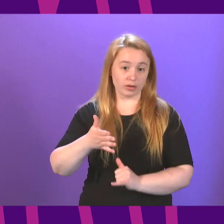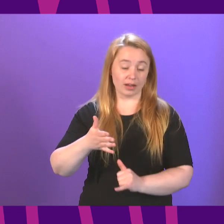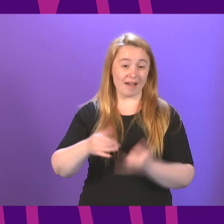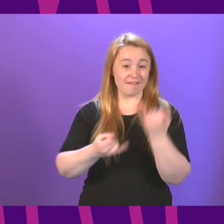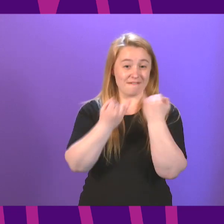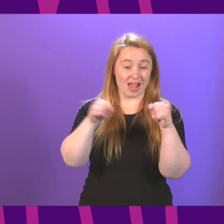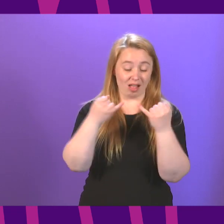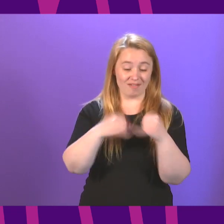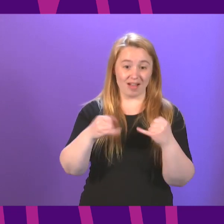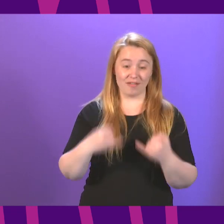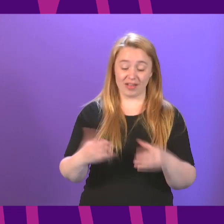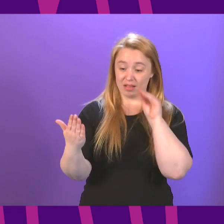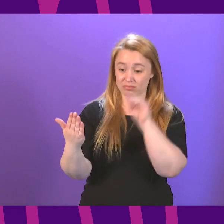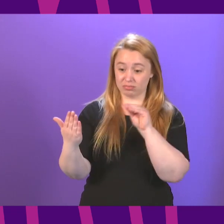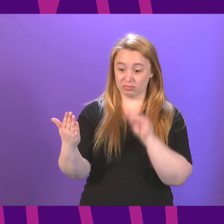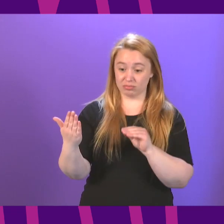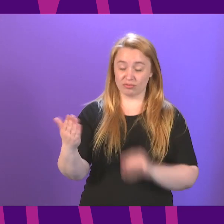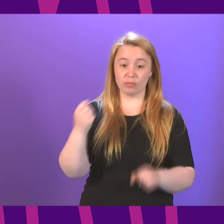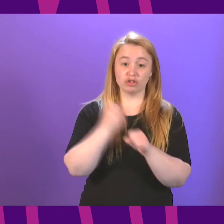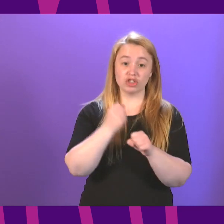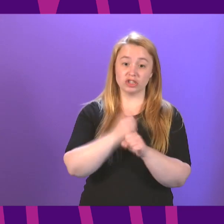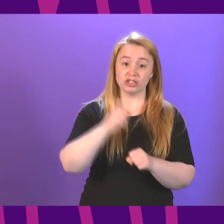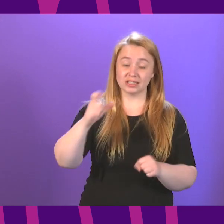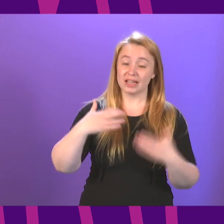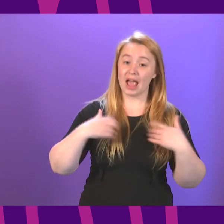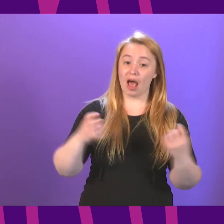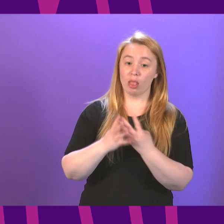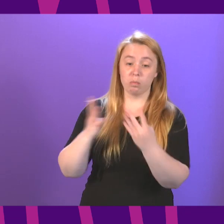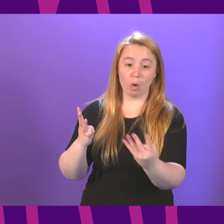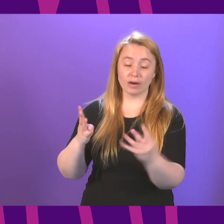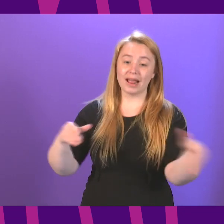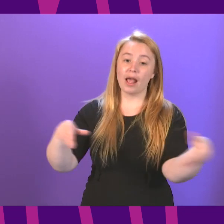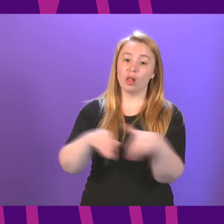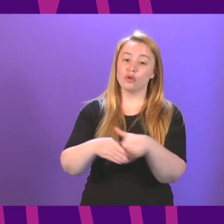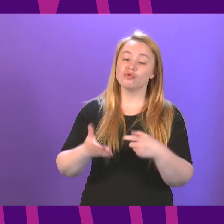Greater Glasgow and Clyde, as well as a series of recommendations that the Government expects